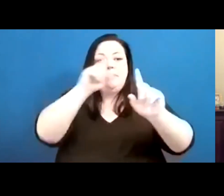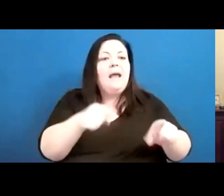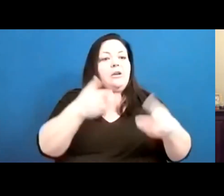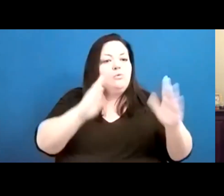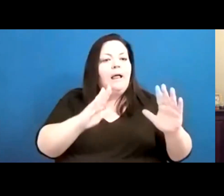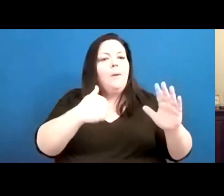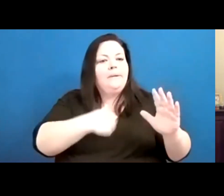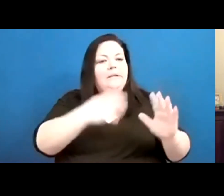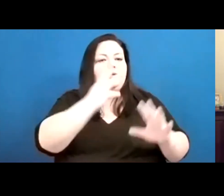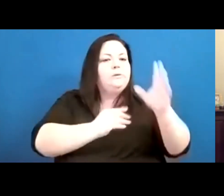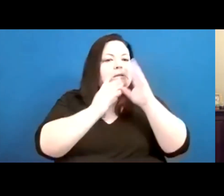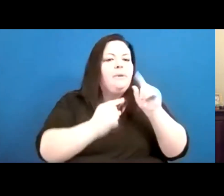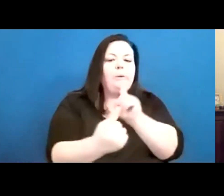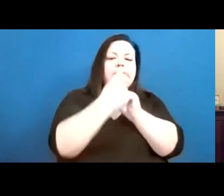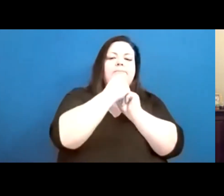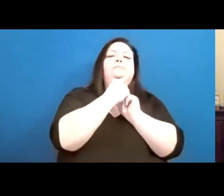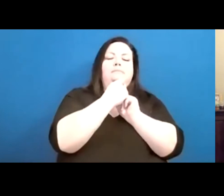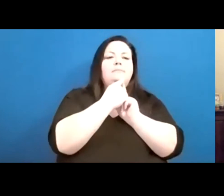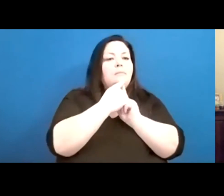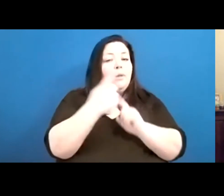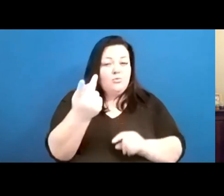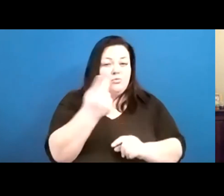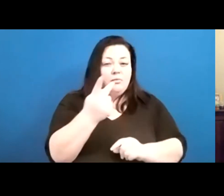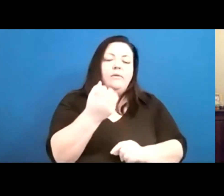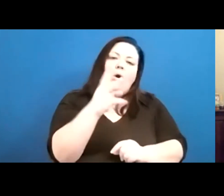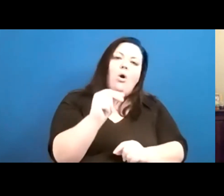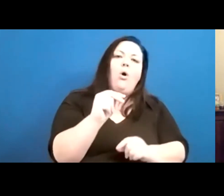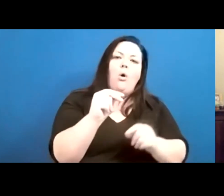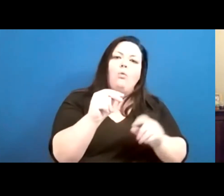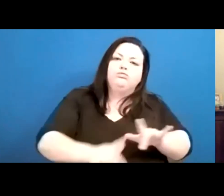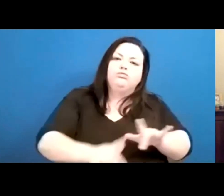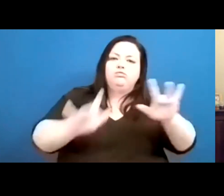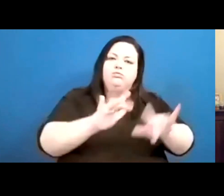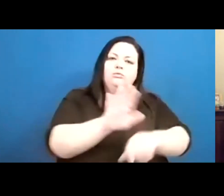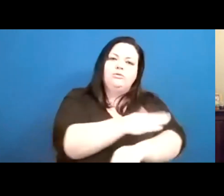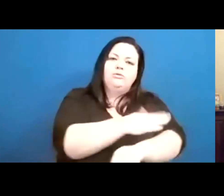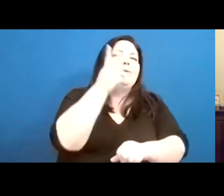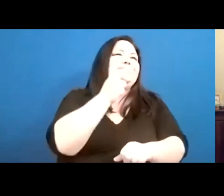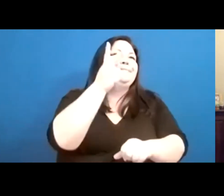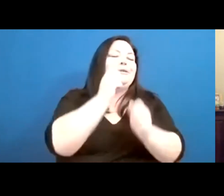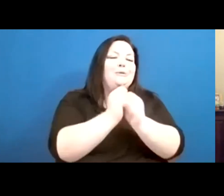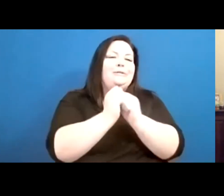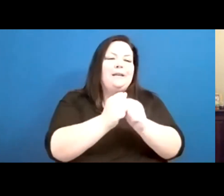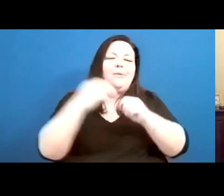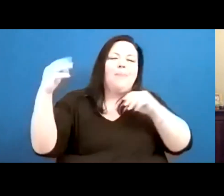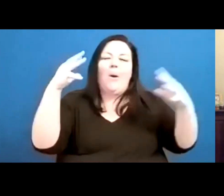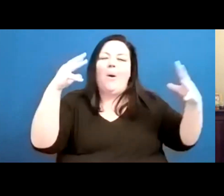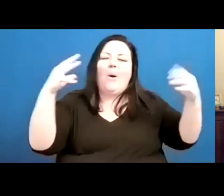it on top of mine. We have our own playlist, we hear it together while a blast from speakers are placed gently in our minds for our